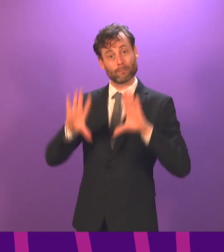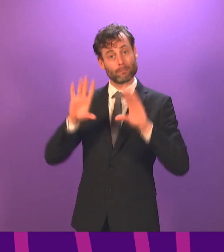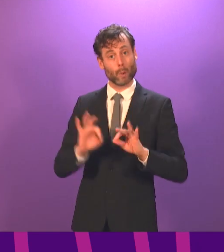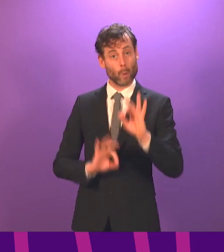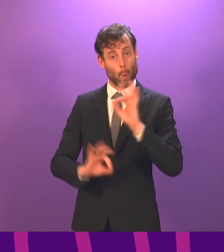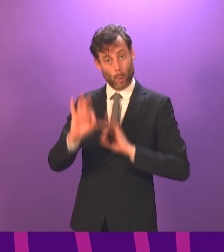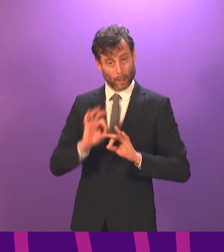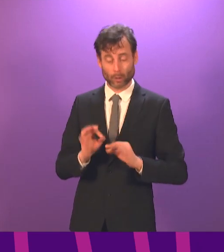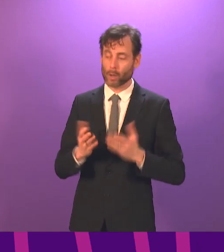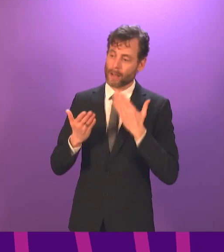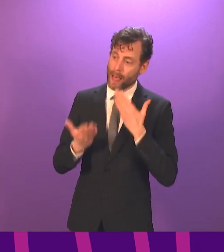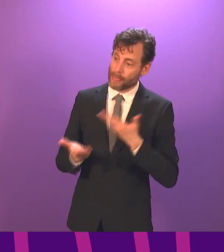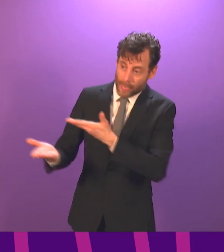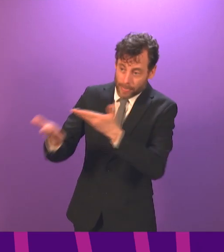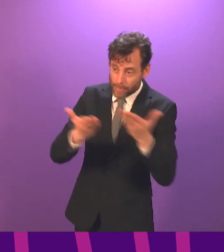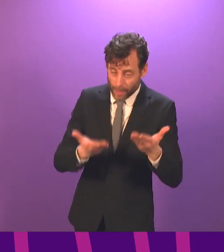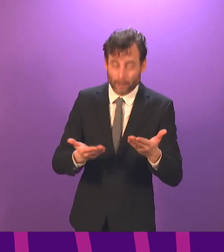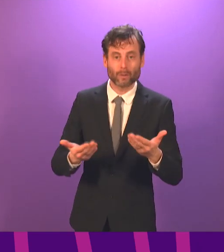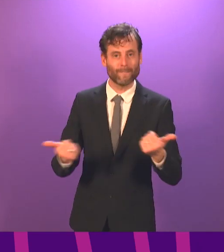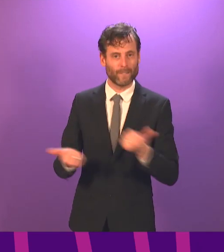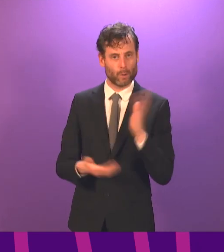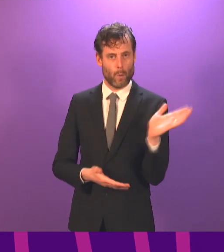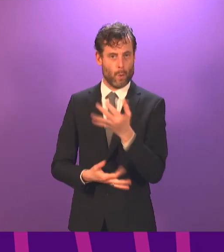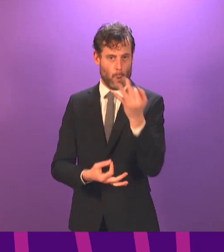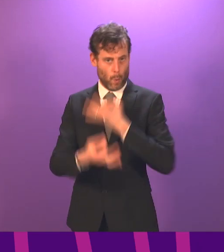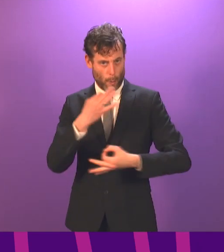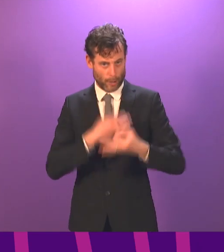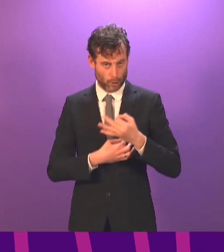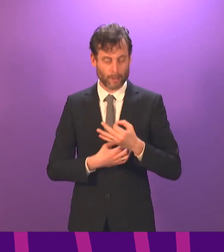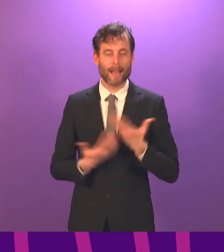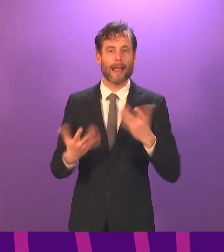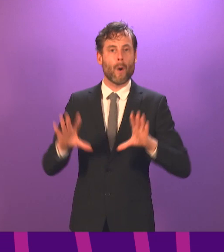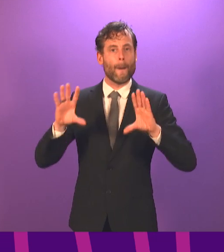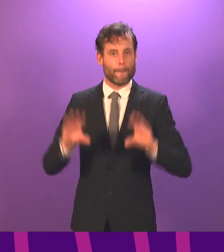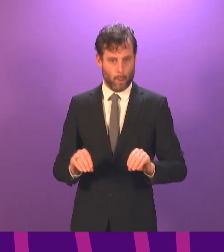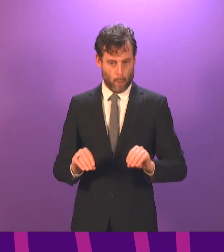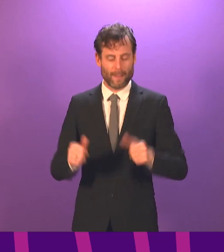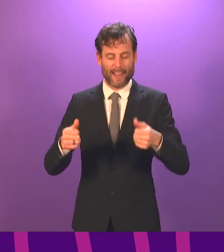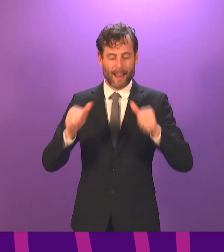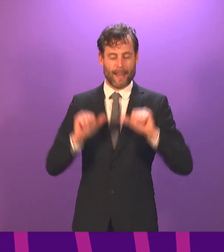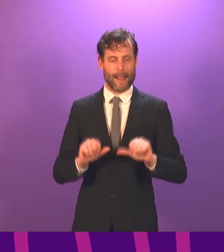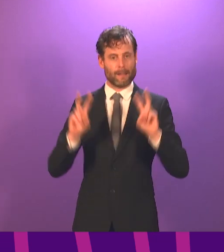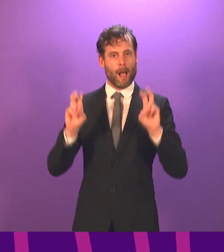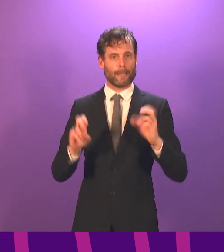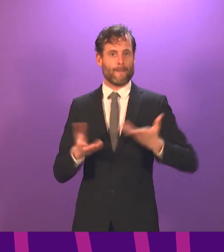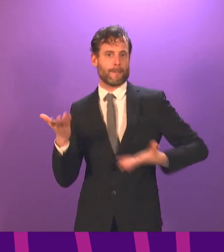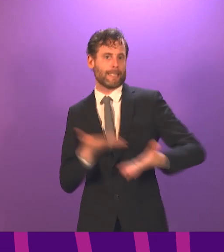statement. I thank members and the minister, as we managed to get all the questions in. There will be a short pause before we move on to the next item of business.